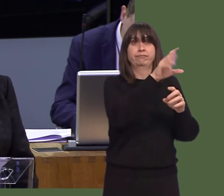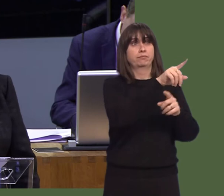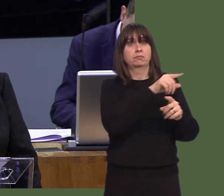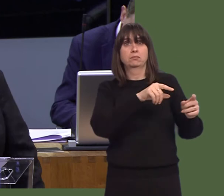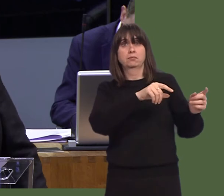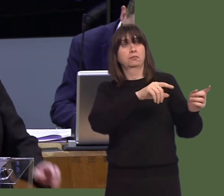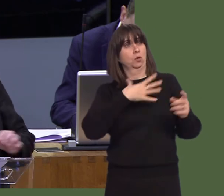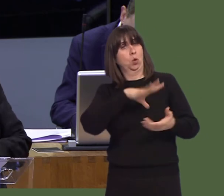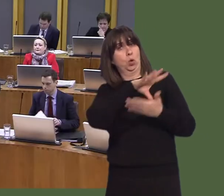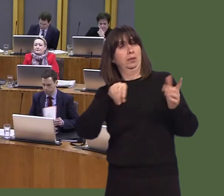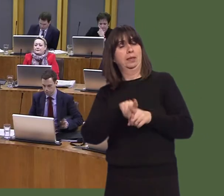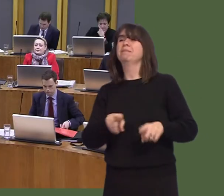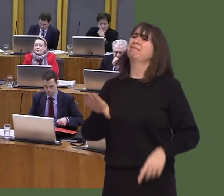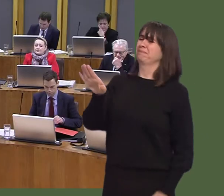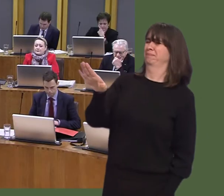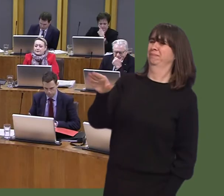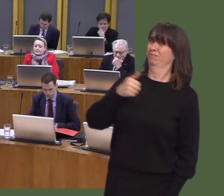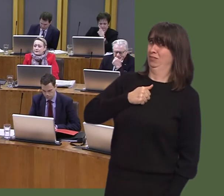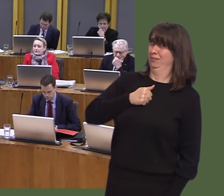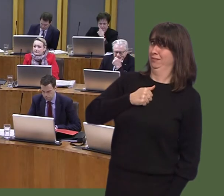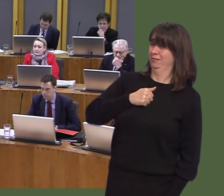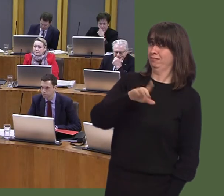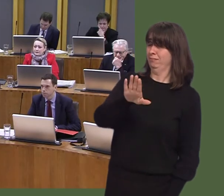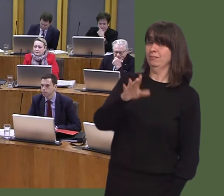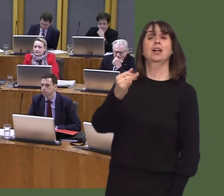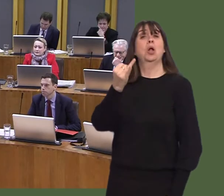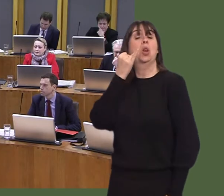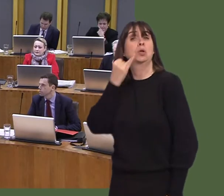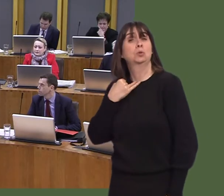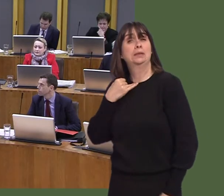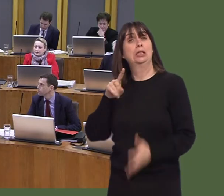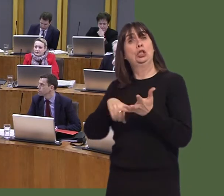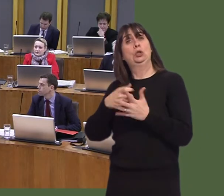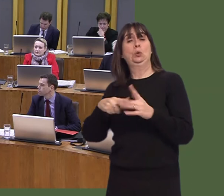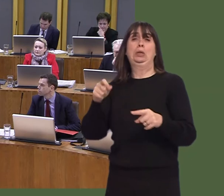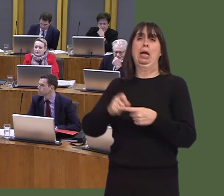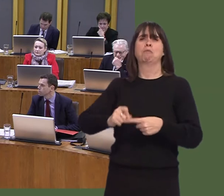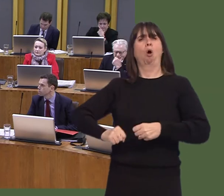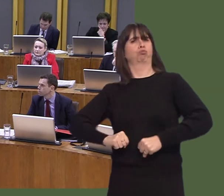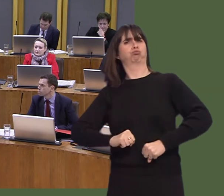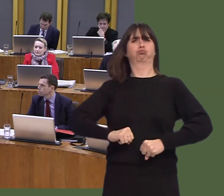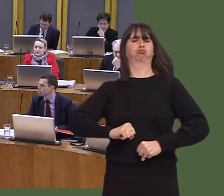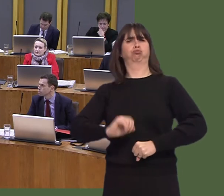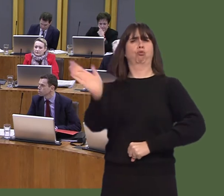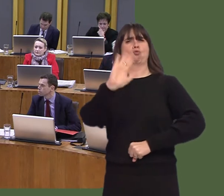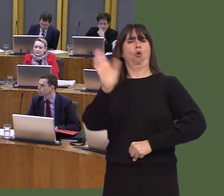of the financial year of some £70 million. This builds on two previous deficits of £47 million and £32 million in the previous two